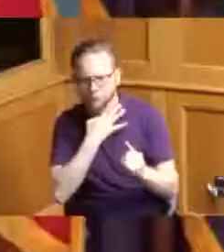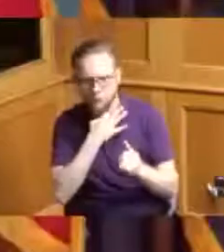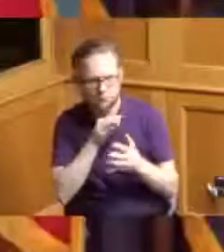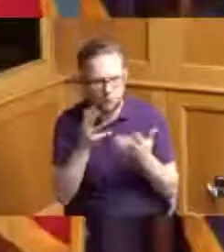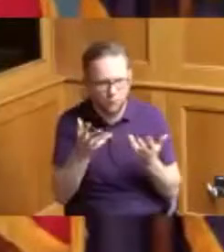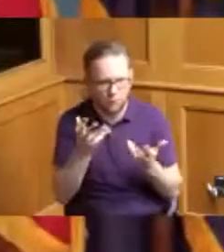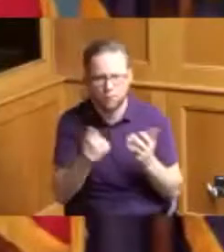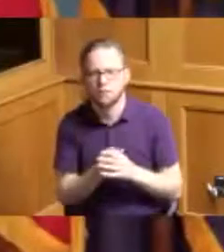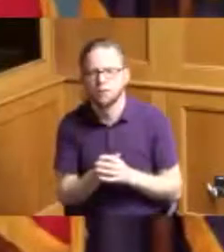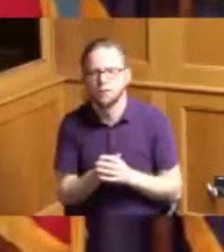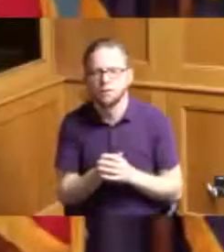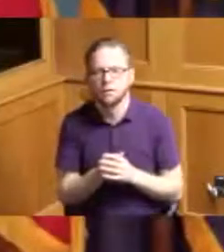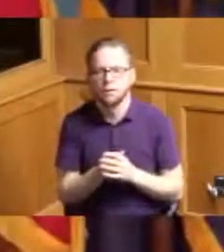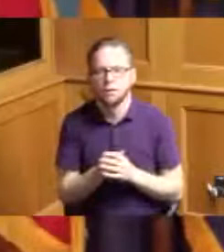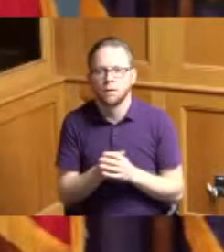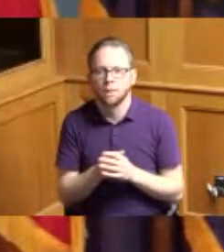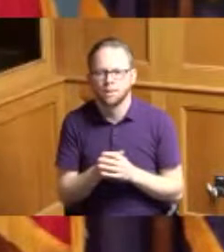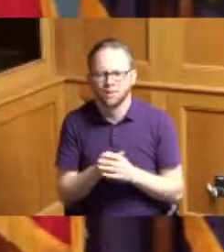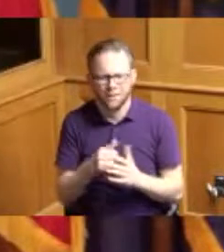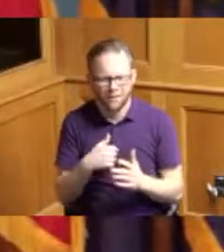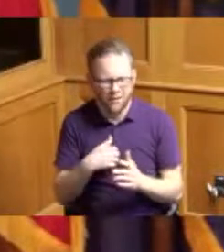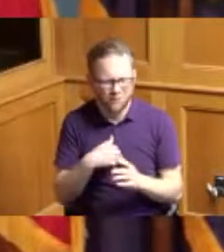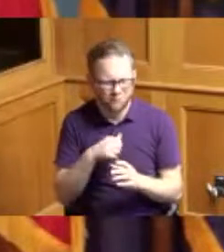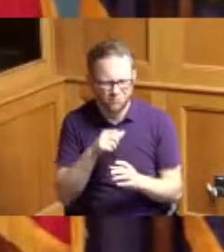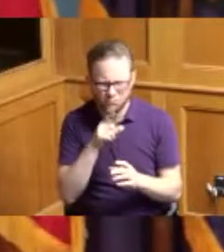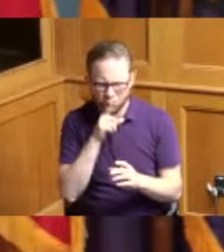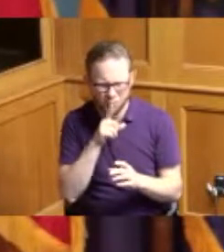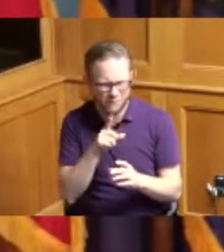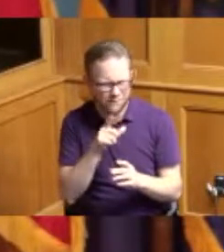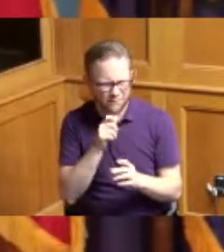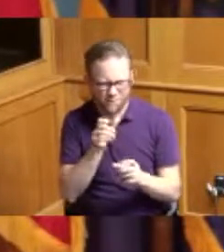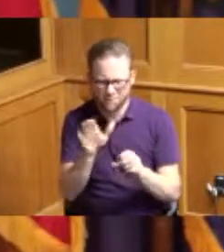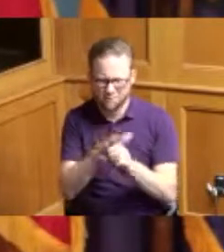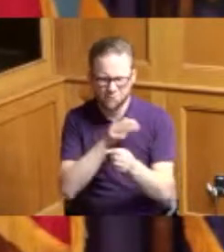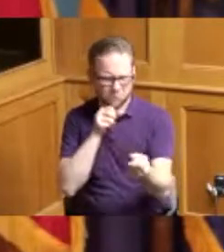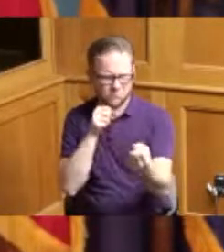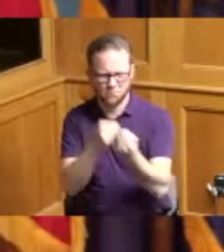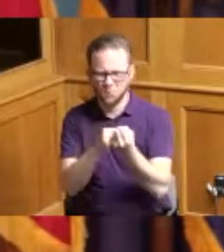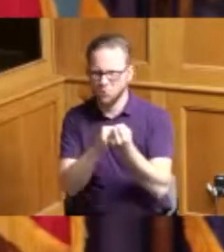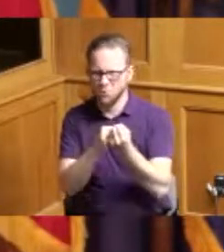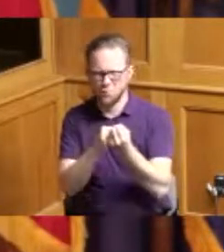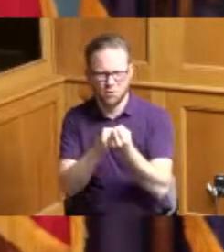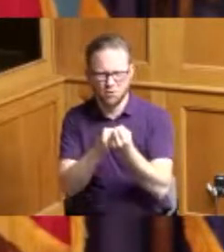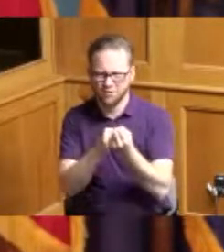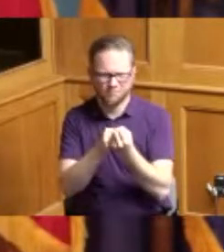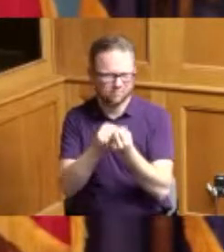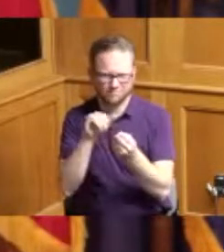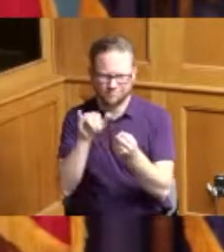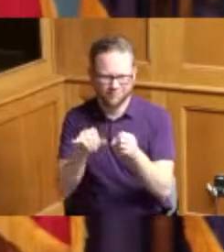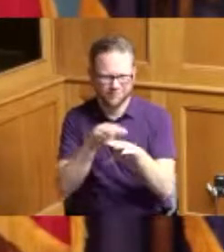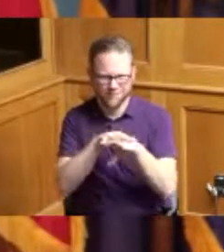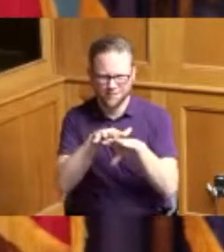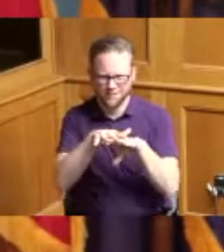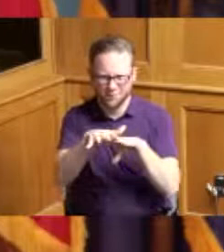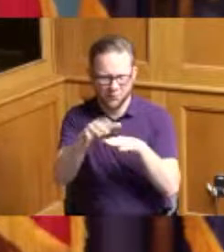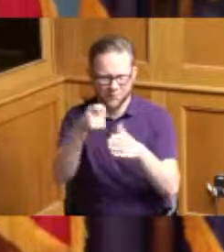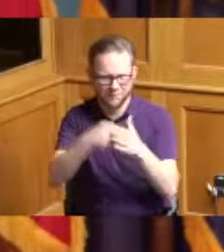the impervious I'm not really sold on it yet because it to me it's for lack of a better word